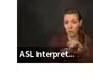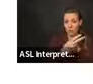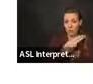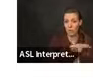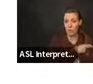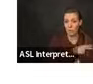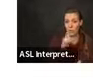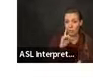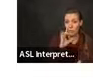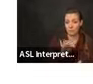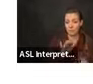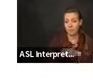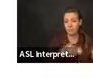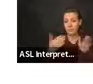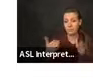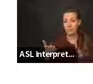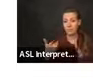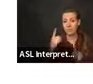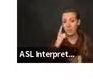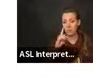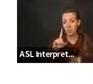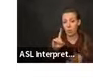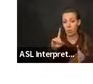And looking at data since January of this